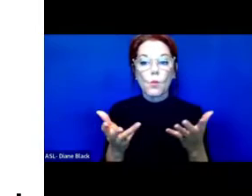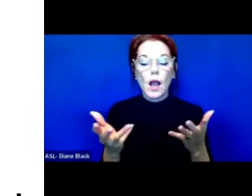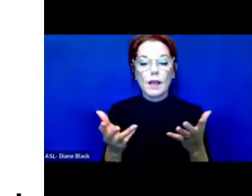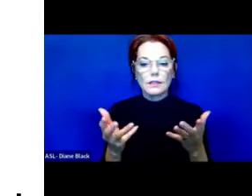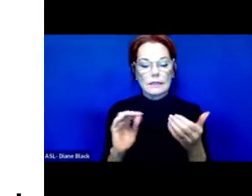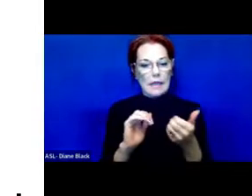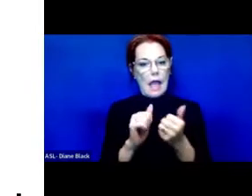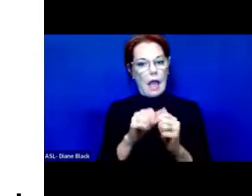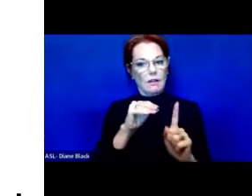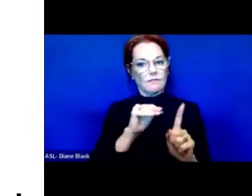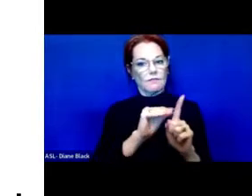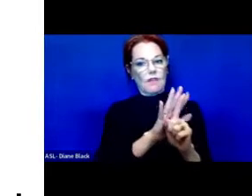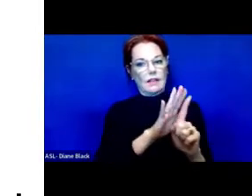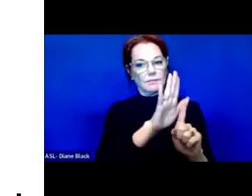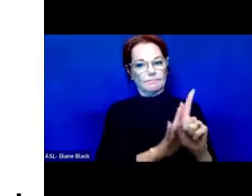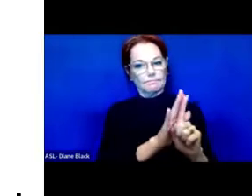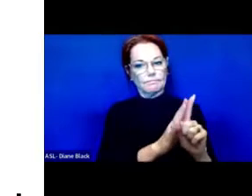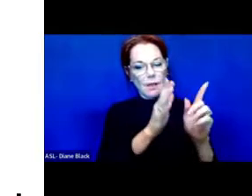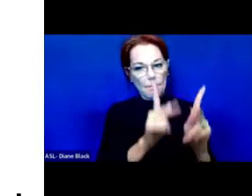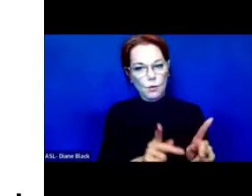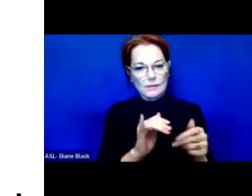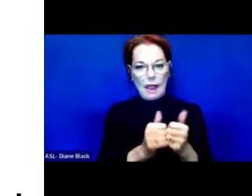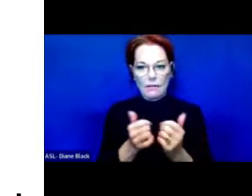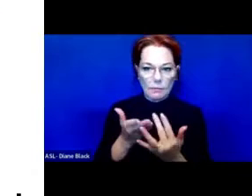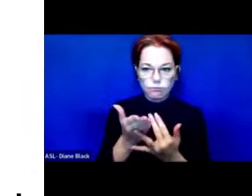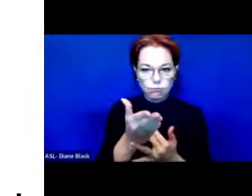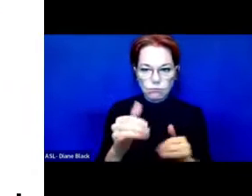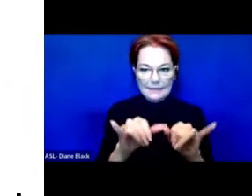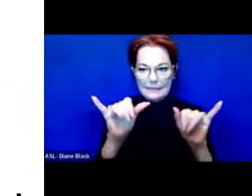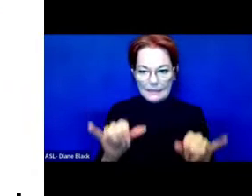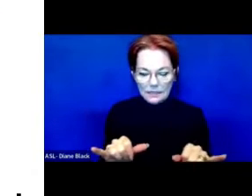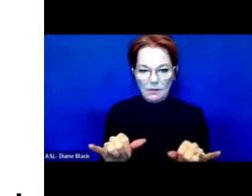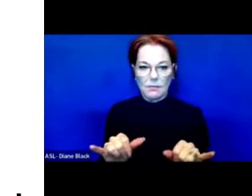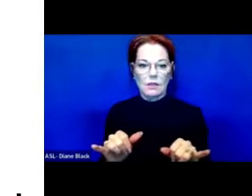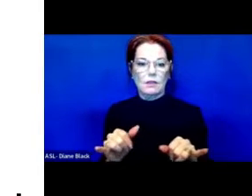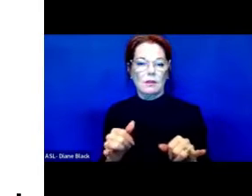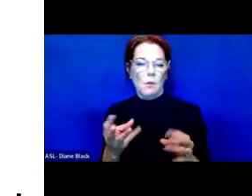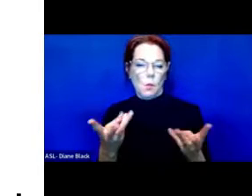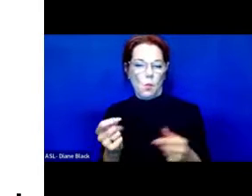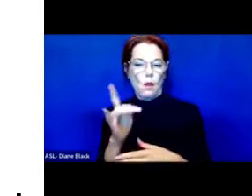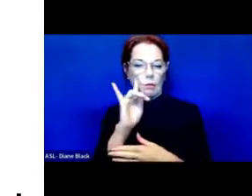that individual and how they navigate the system and what that system involvement can look like. So when it just make a